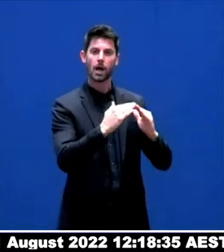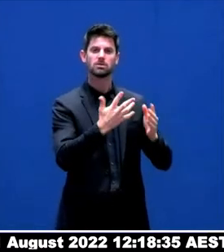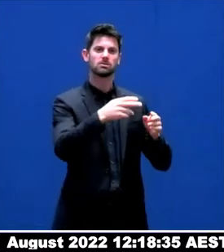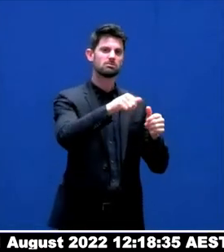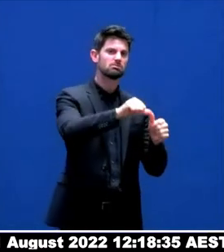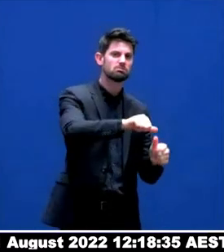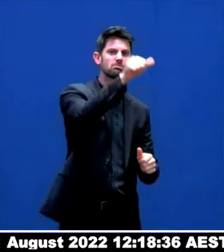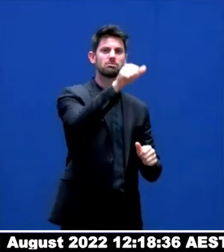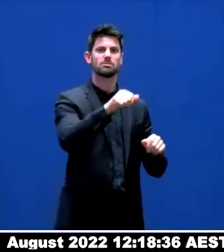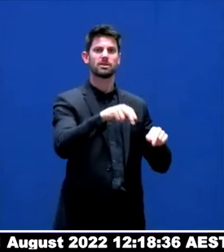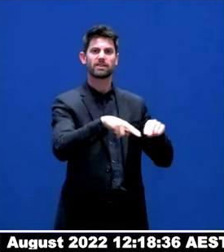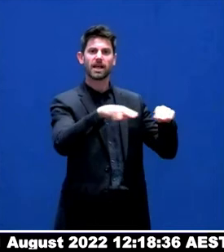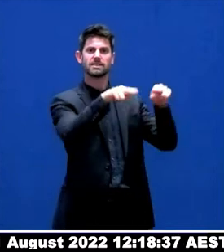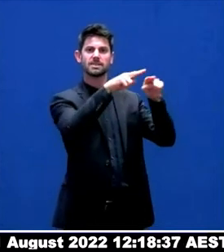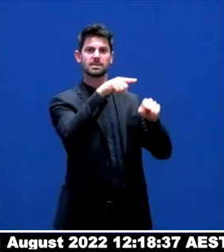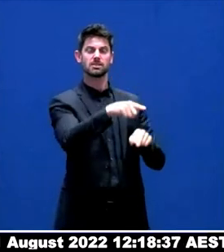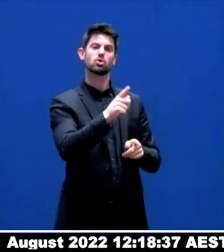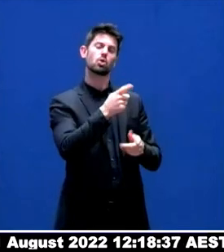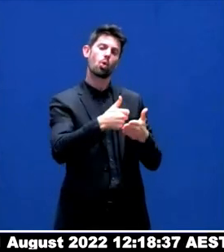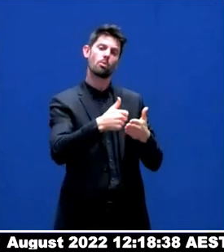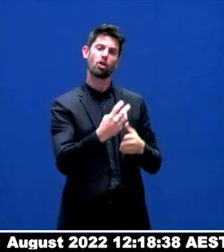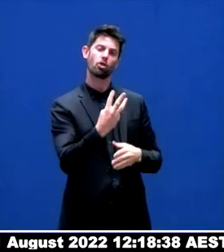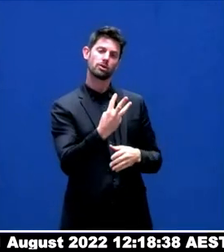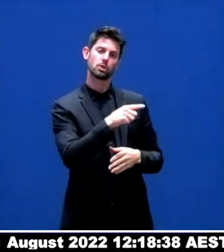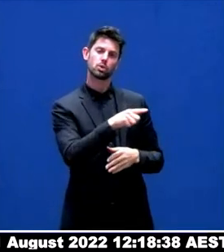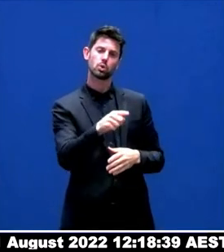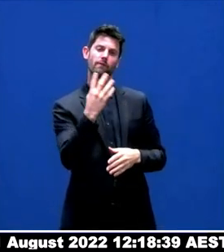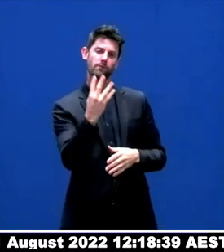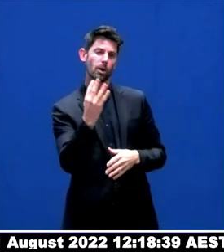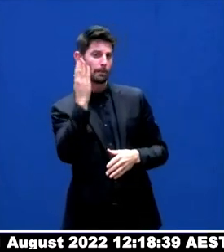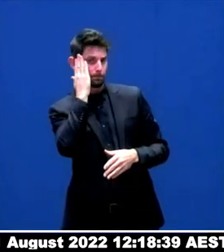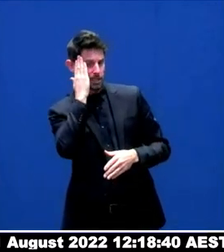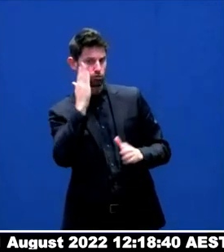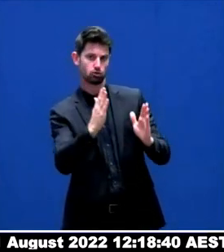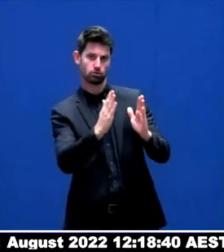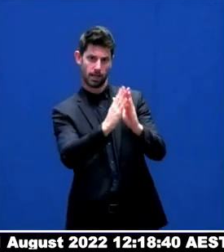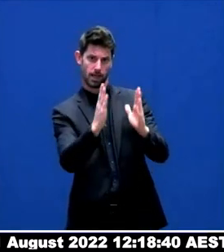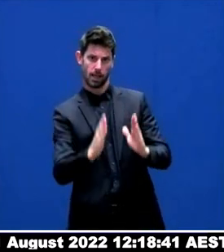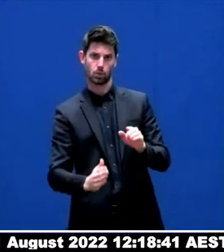look like - is more your three to four-bedroom home where people are now maybe